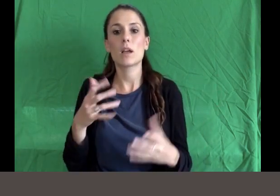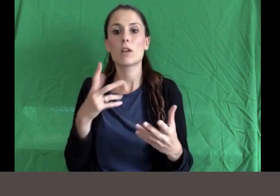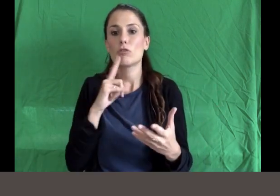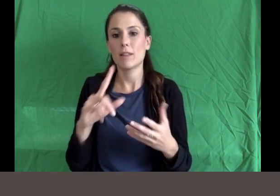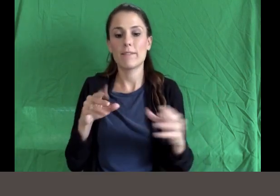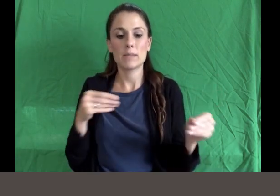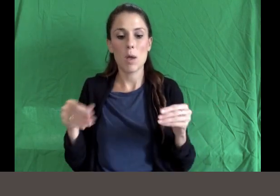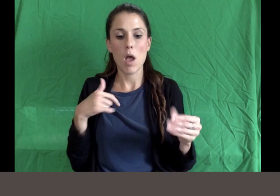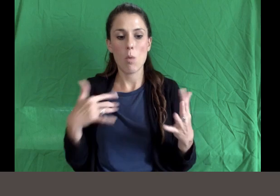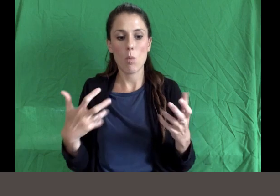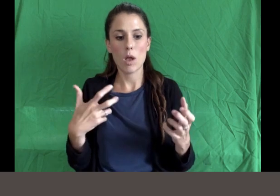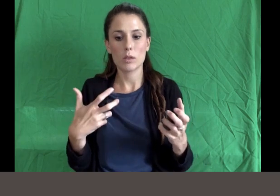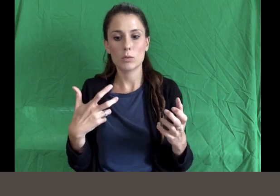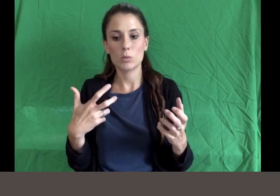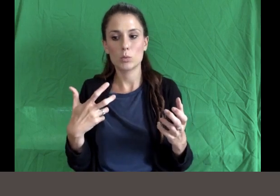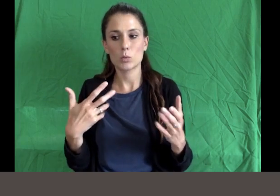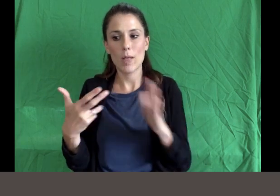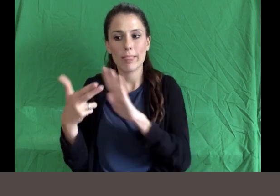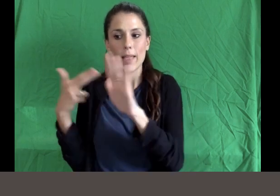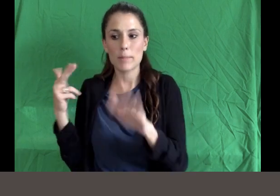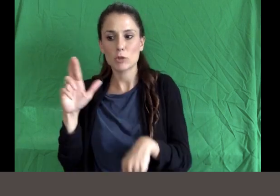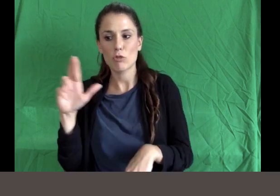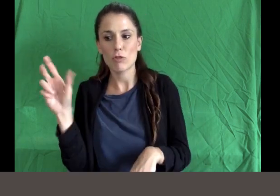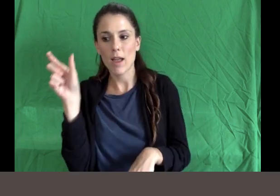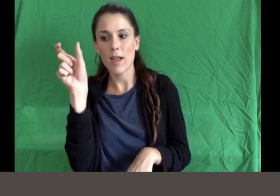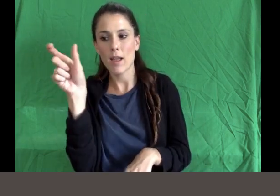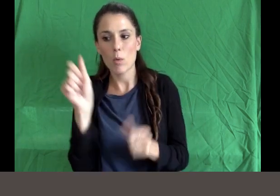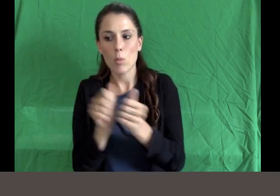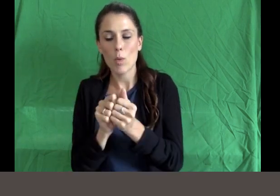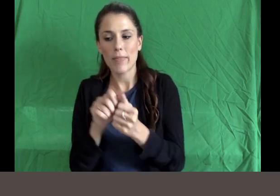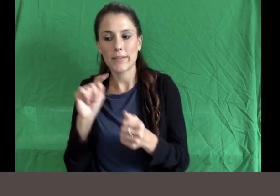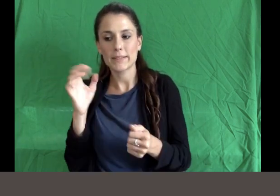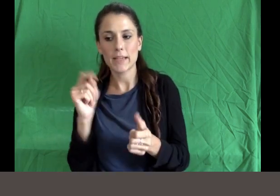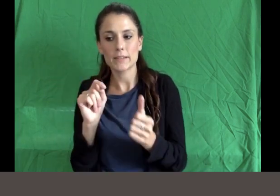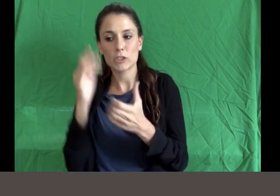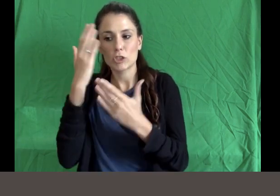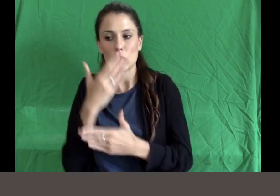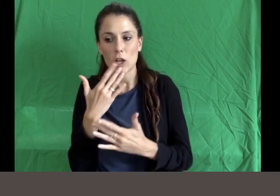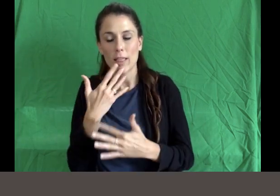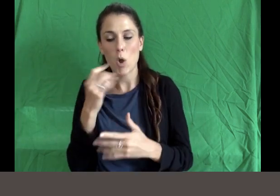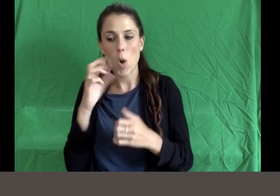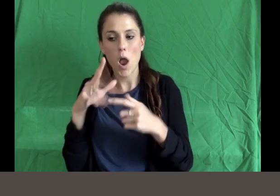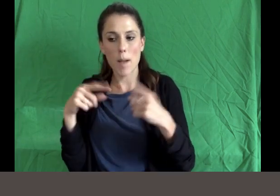actually want to label it within my bar and use another contrasting color to get that point across